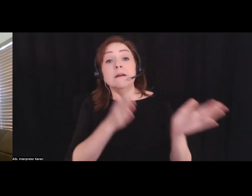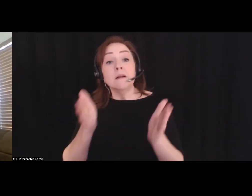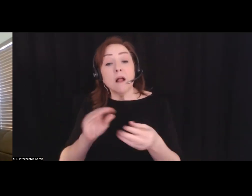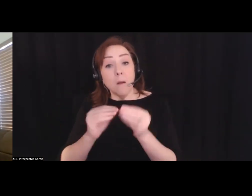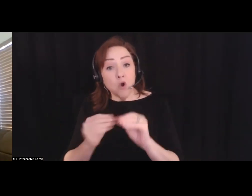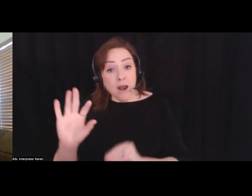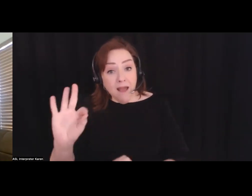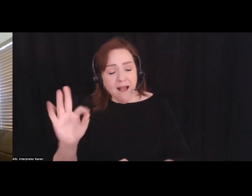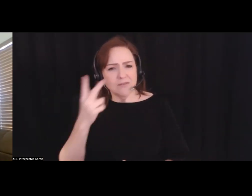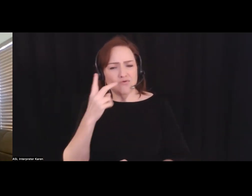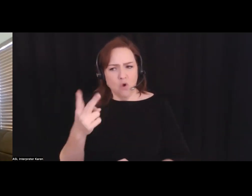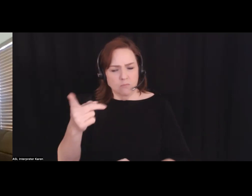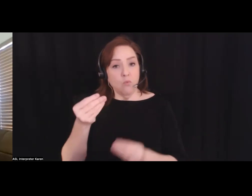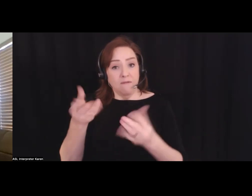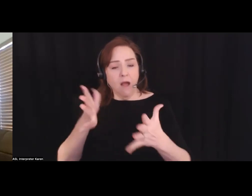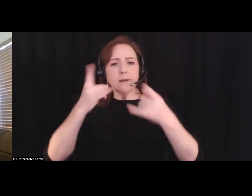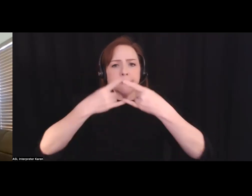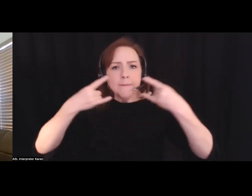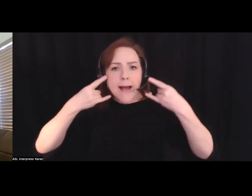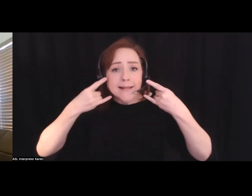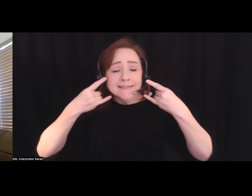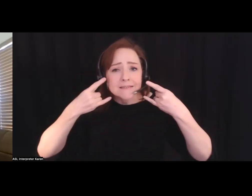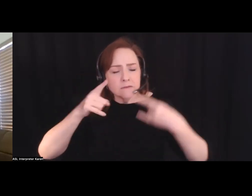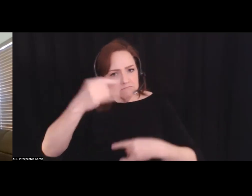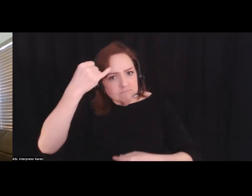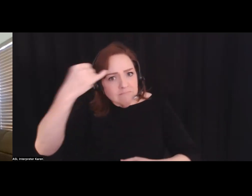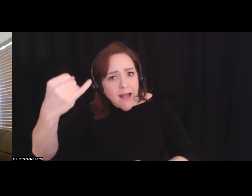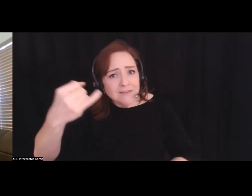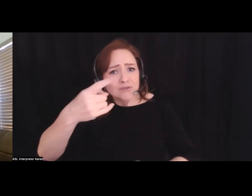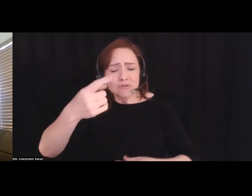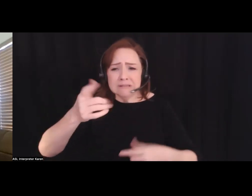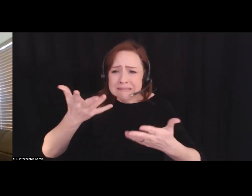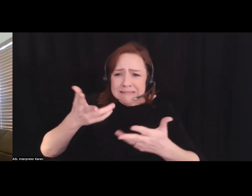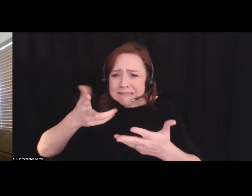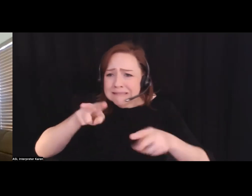most of their face. can you imagine trying to understand facial expressions through a face